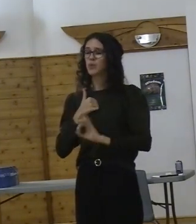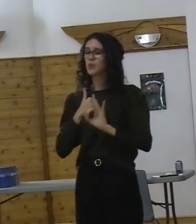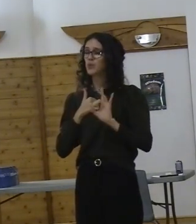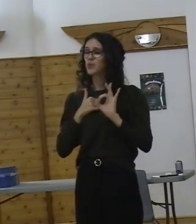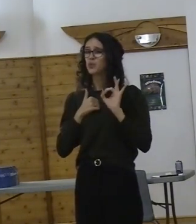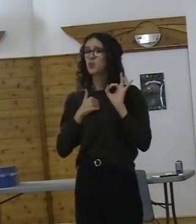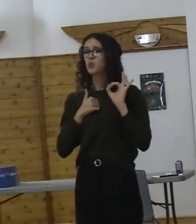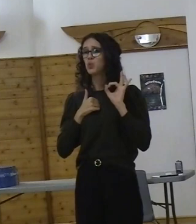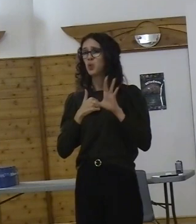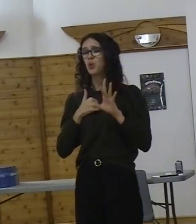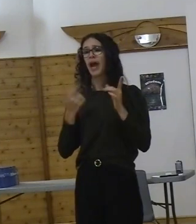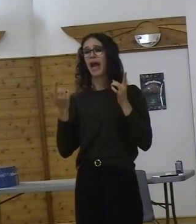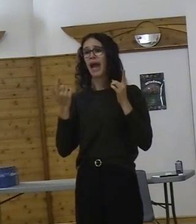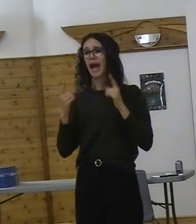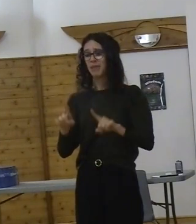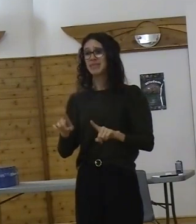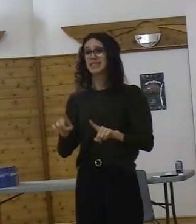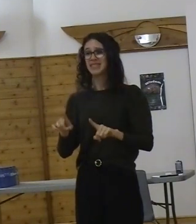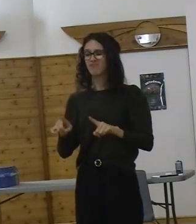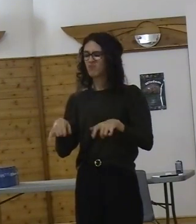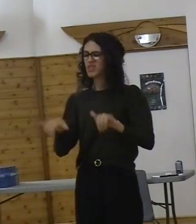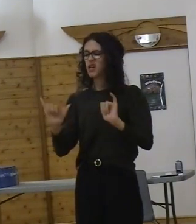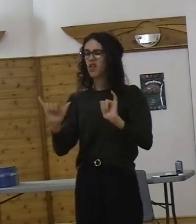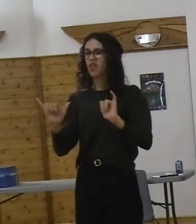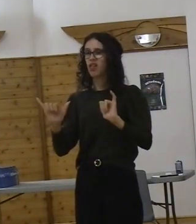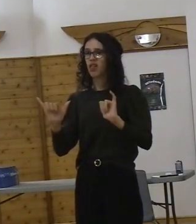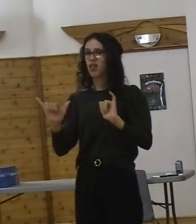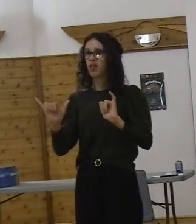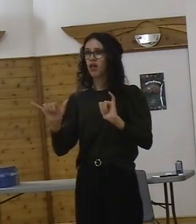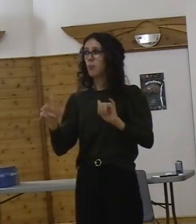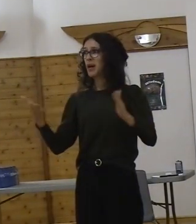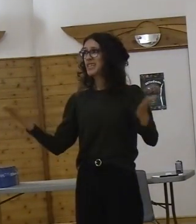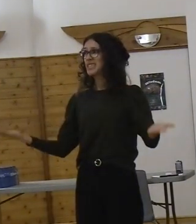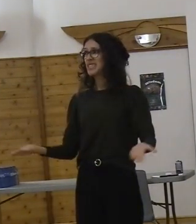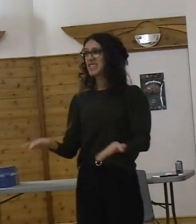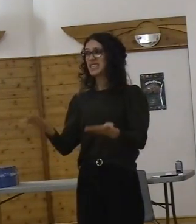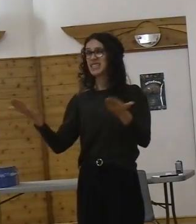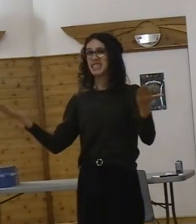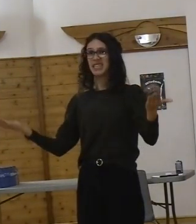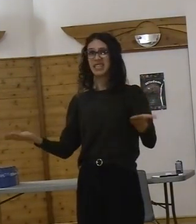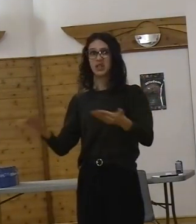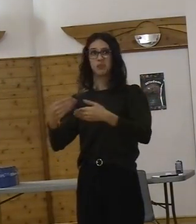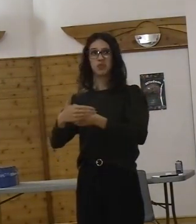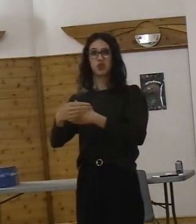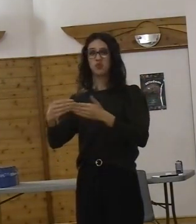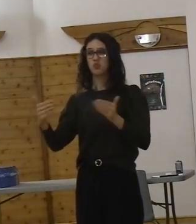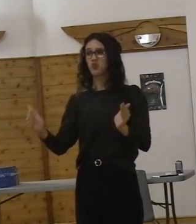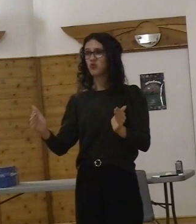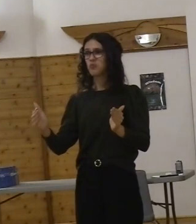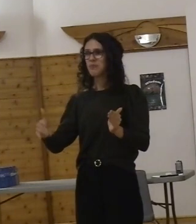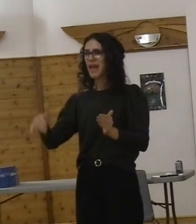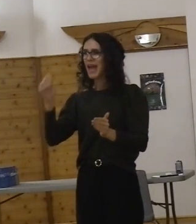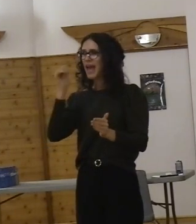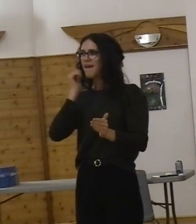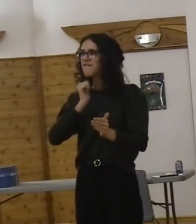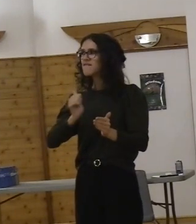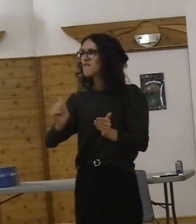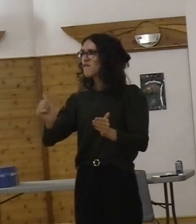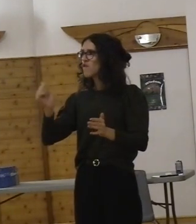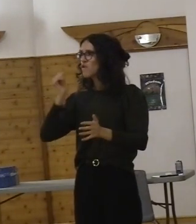we become stronger and stronger and stronger every day I look to our youth